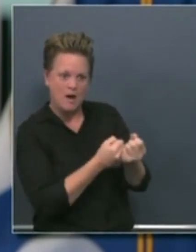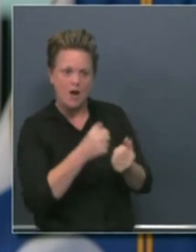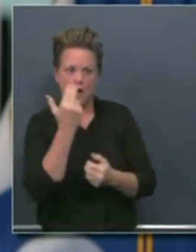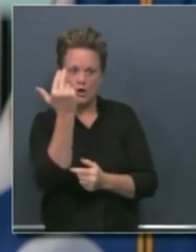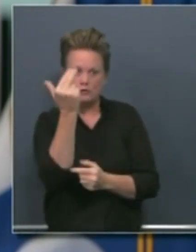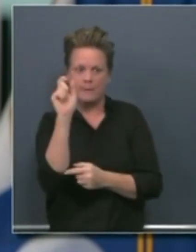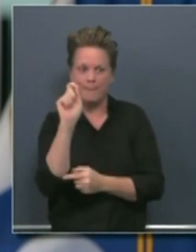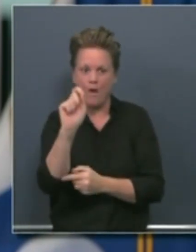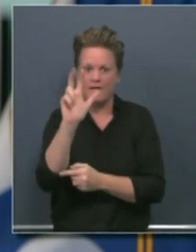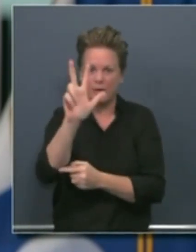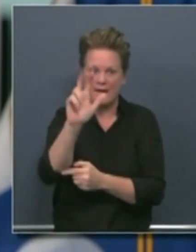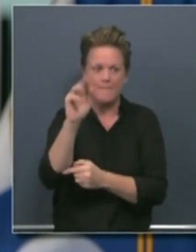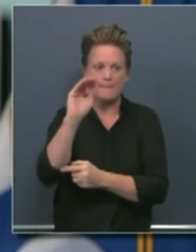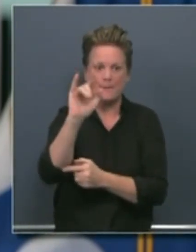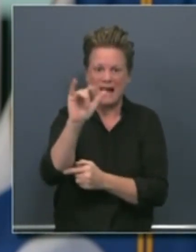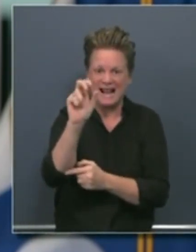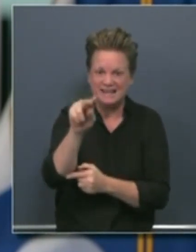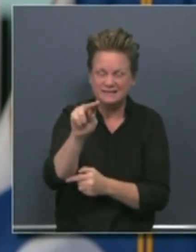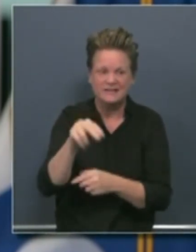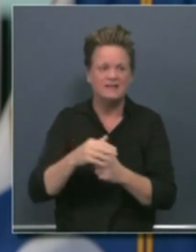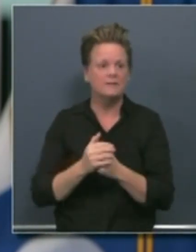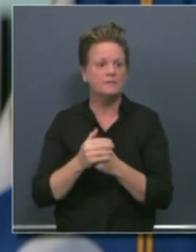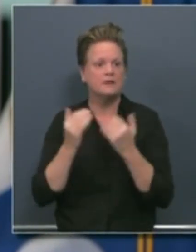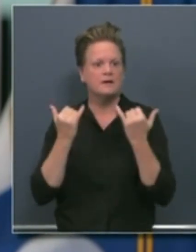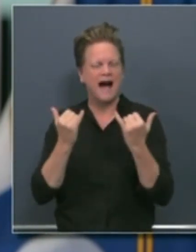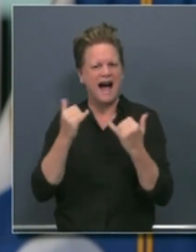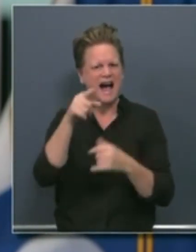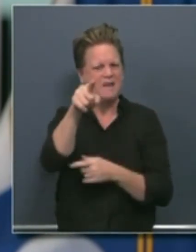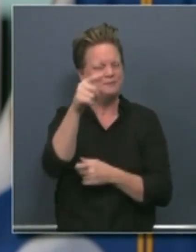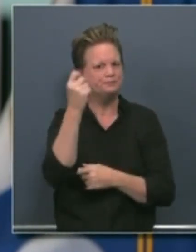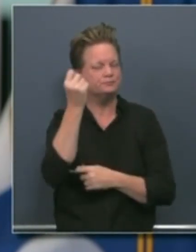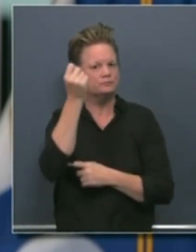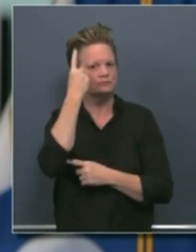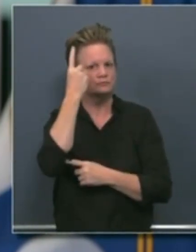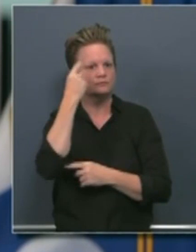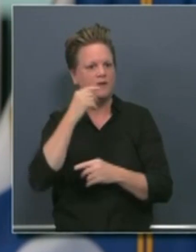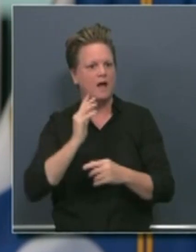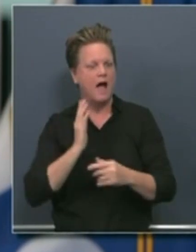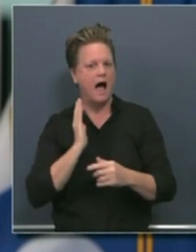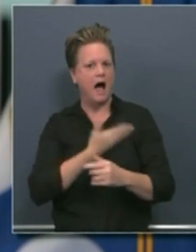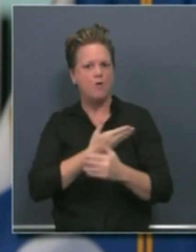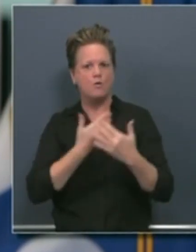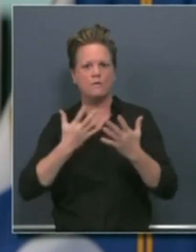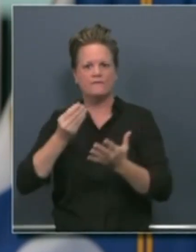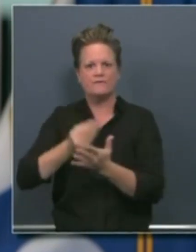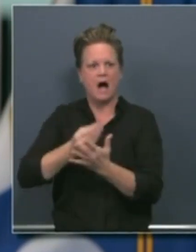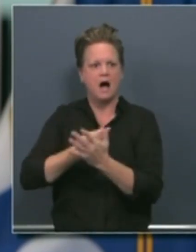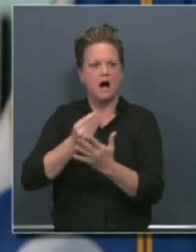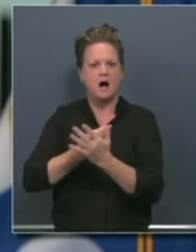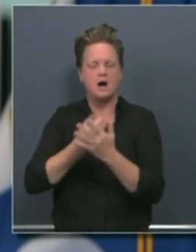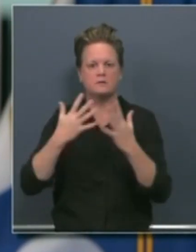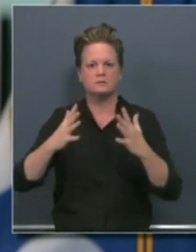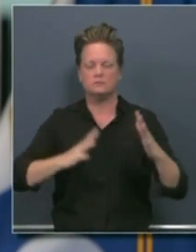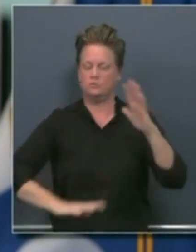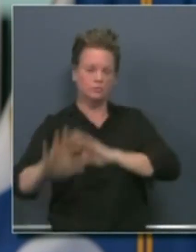JUST SINCE MARCH 12 13.1 BILLION DOLLARS DISTRIBUTED 3.4 BILLION. JUST LAST WEEK